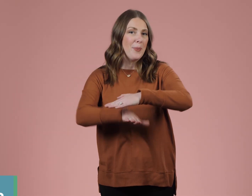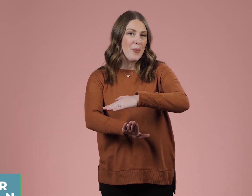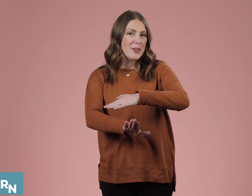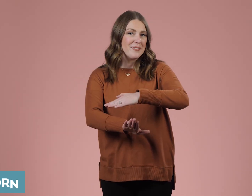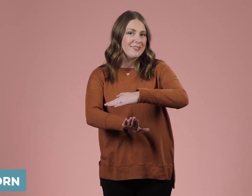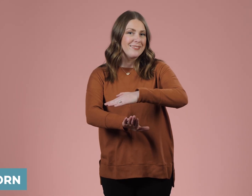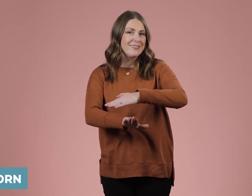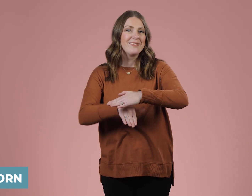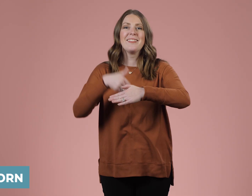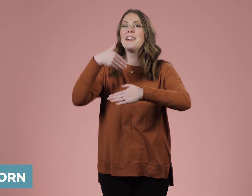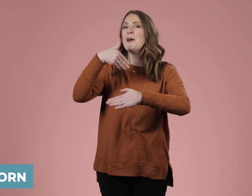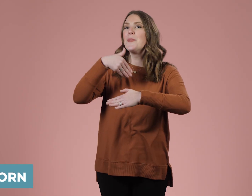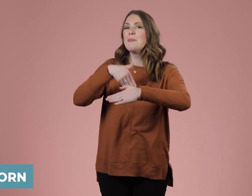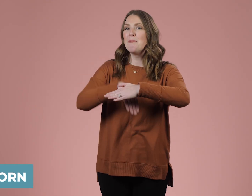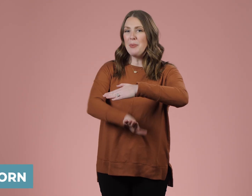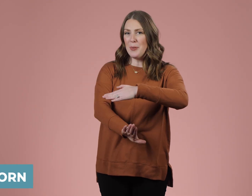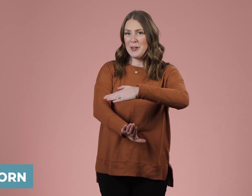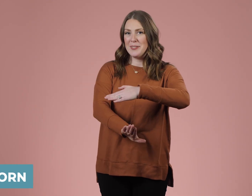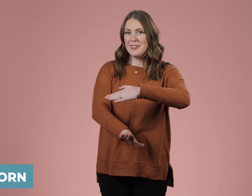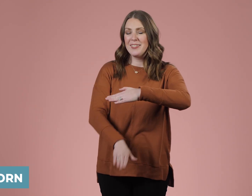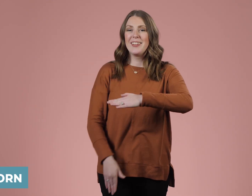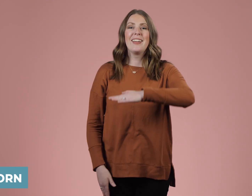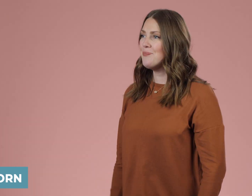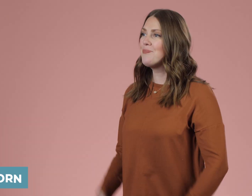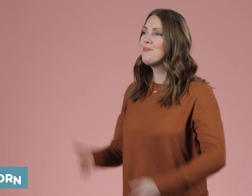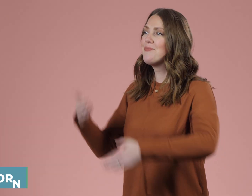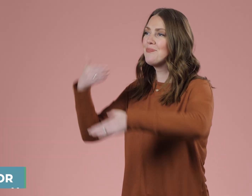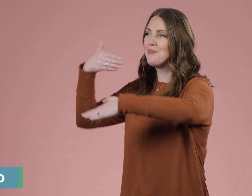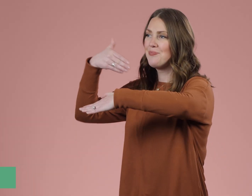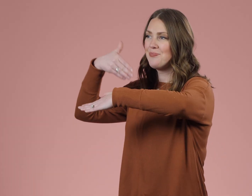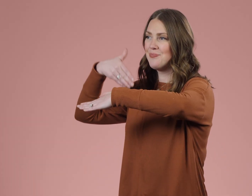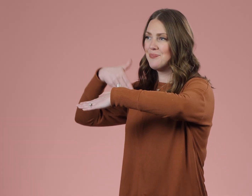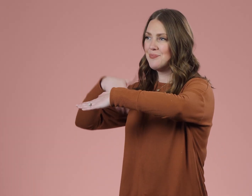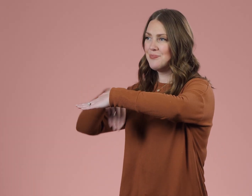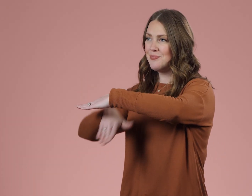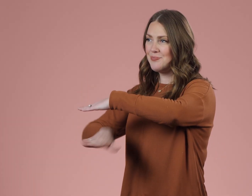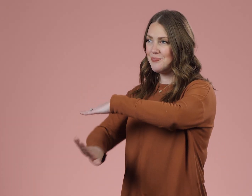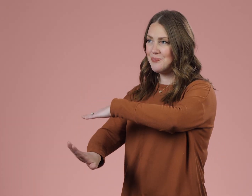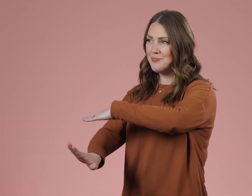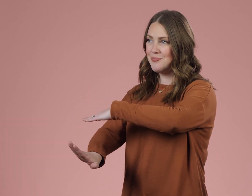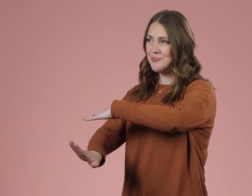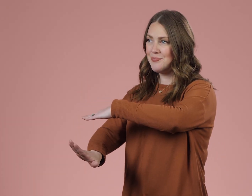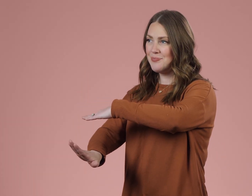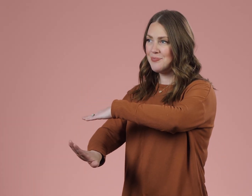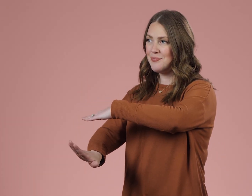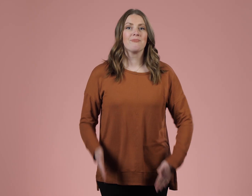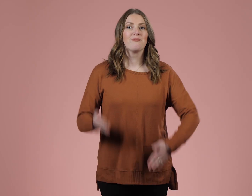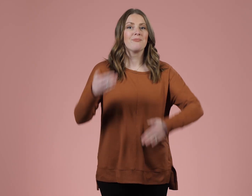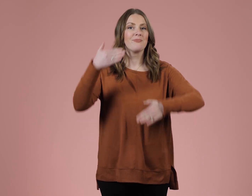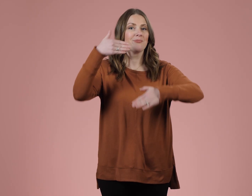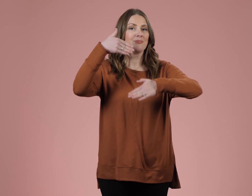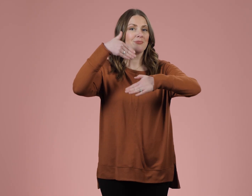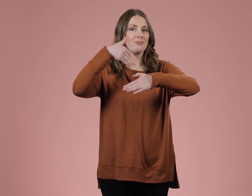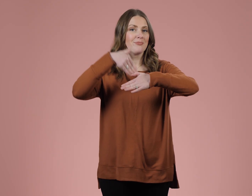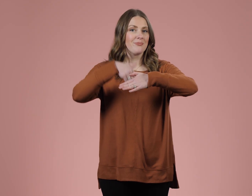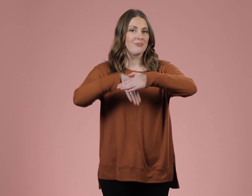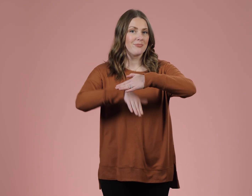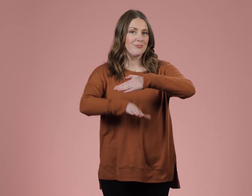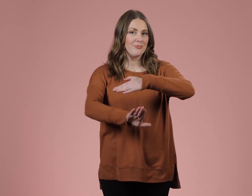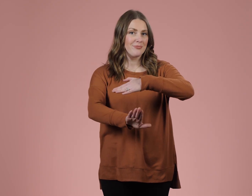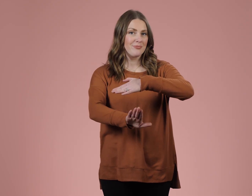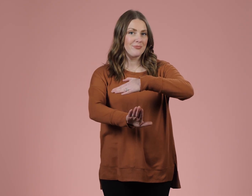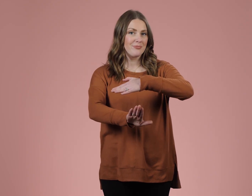'Born, born', your non-dominant hand is a flat arm and your dominant hand is going right underneath.